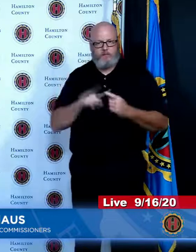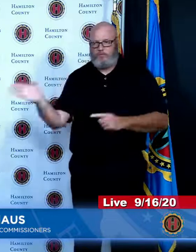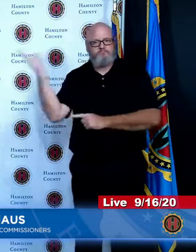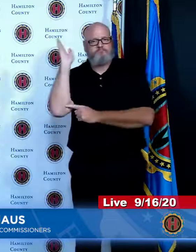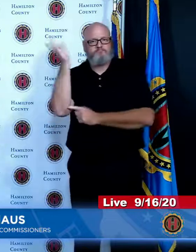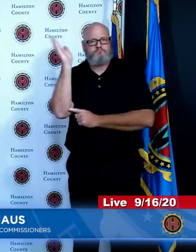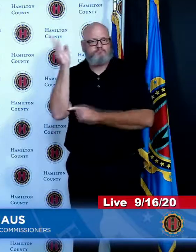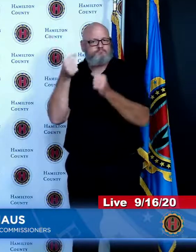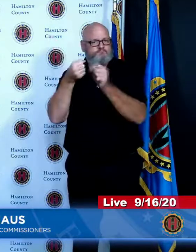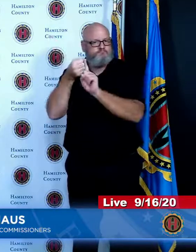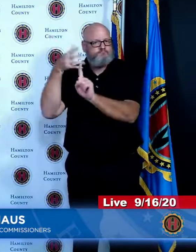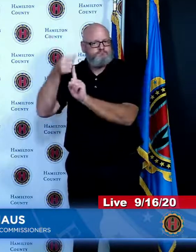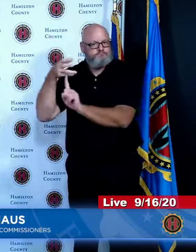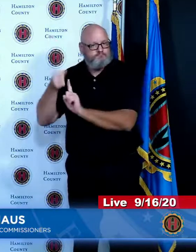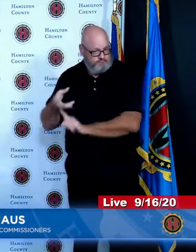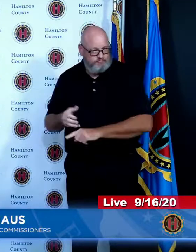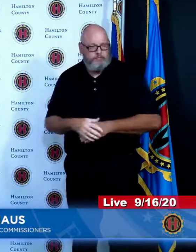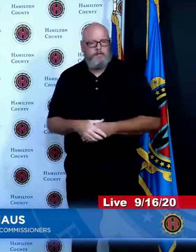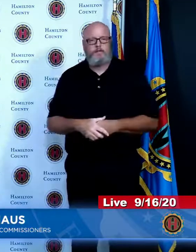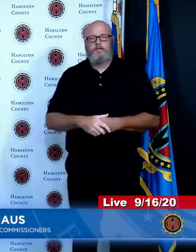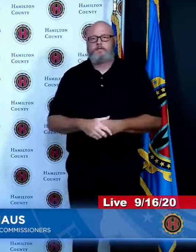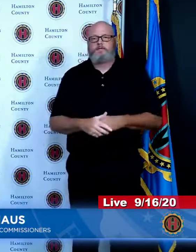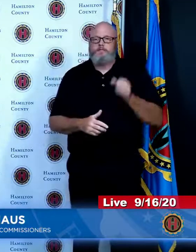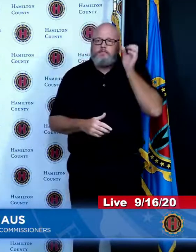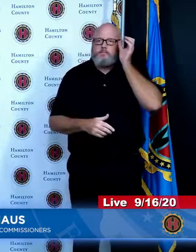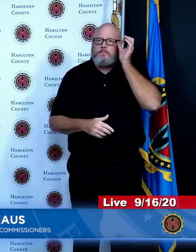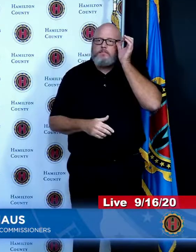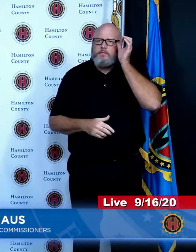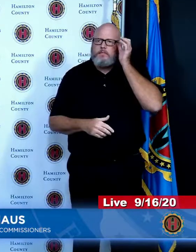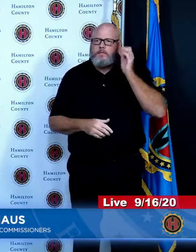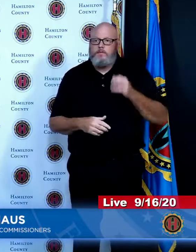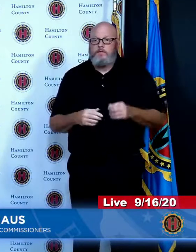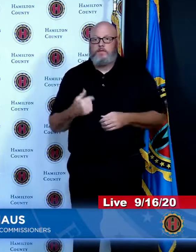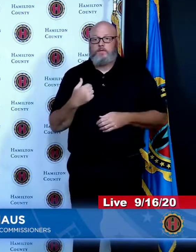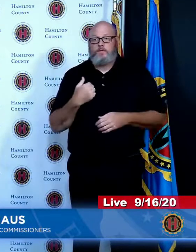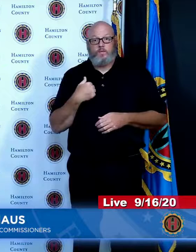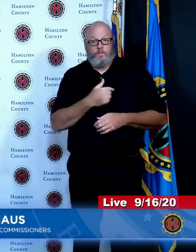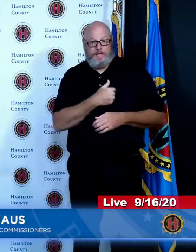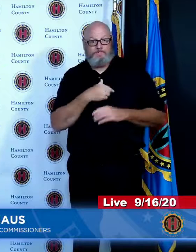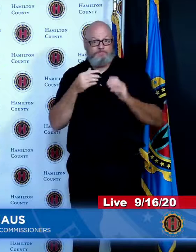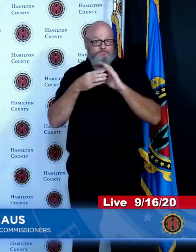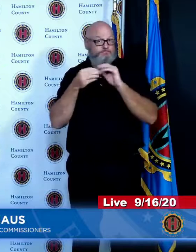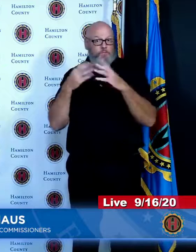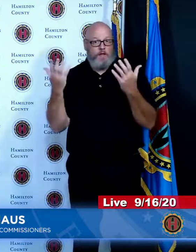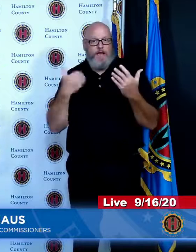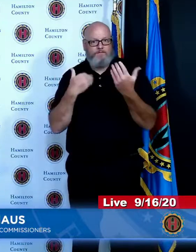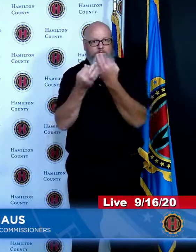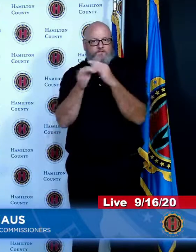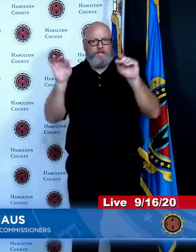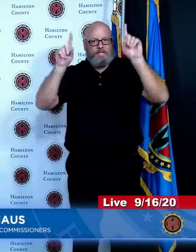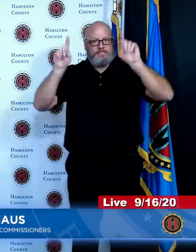current trends discussed the free testing sites and preview plans for Covid vaccine distribution